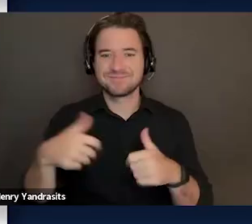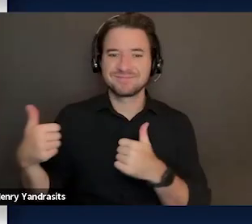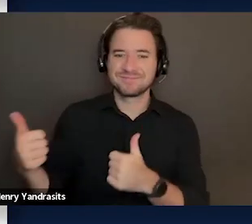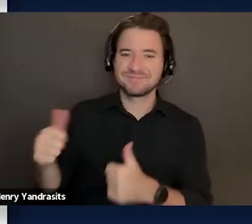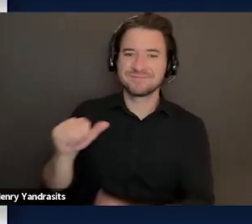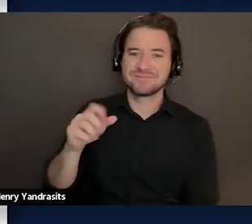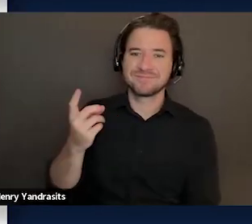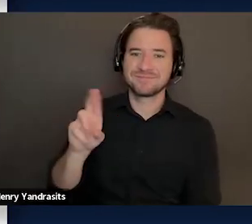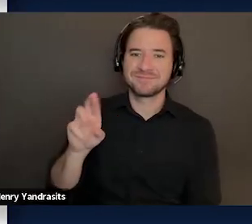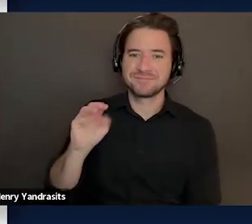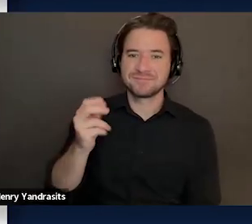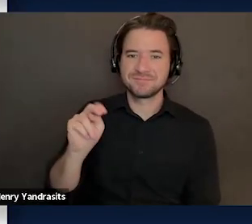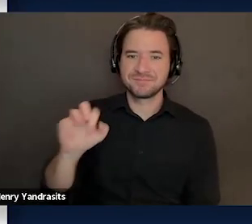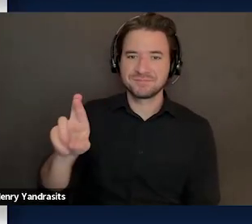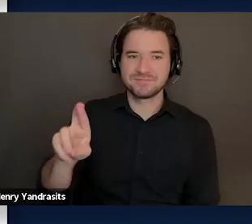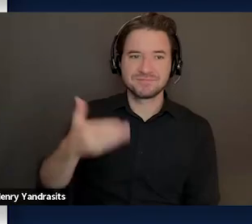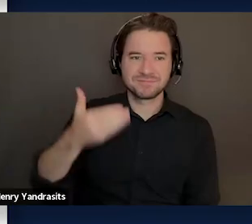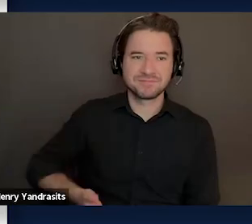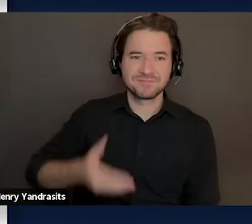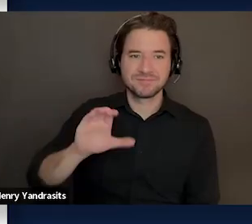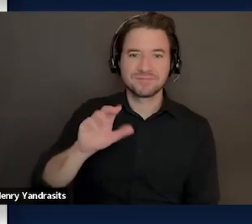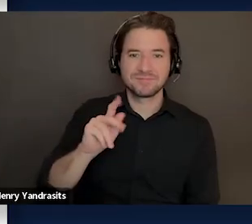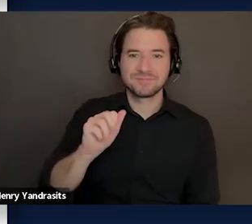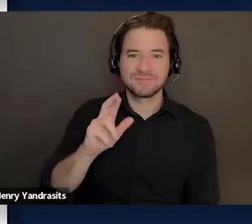Hi everybody, uh, my name is Kara Manor.